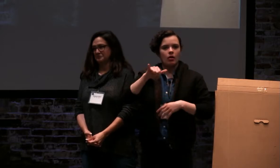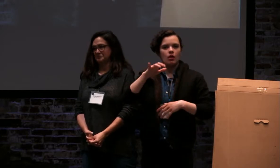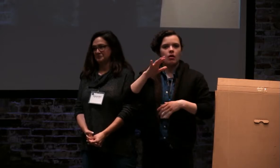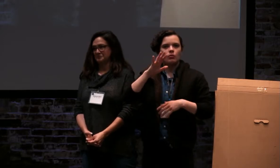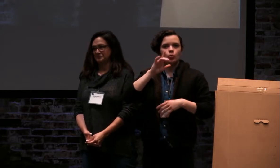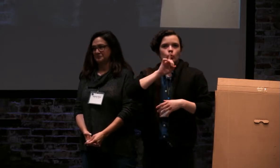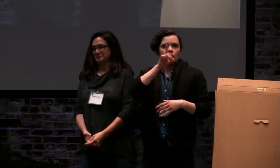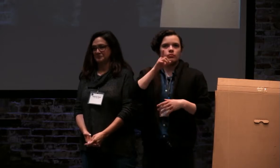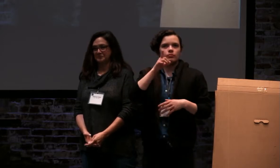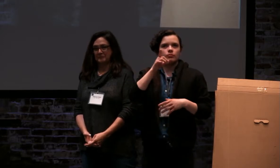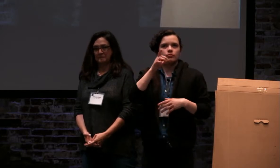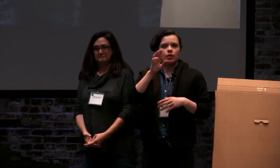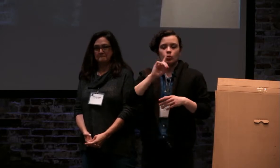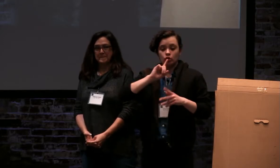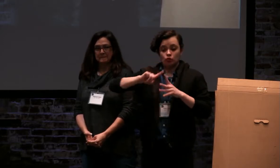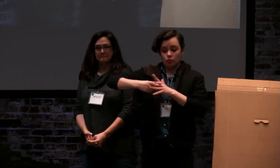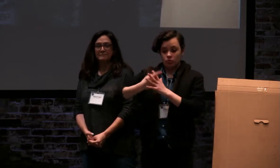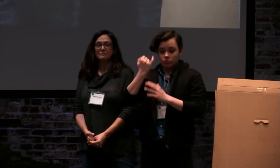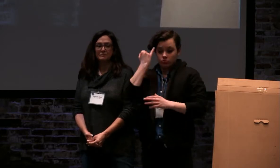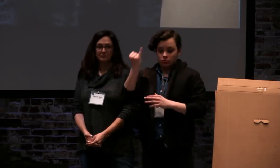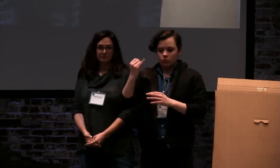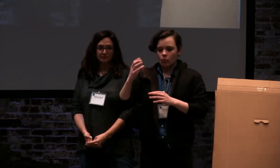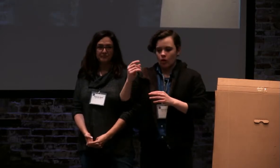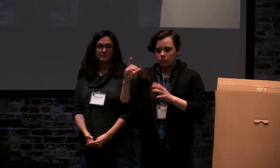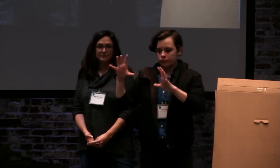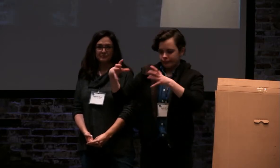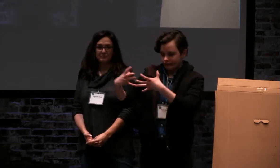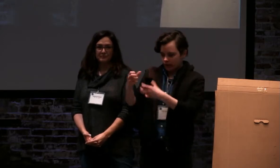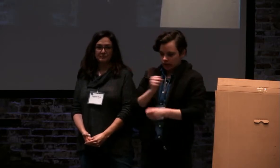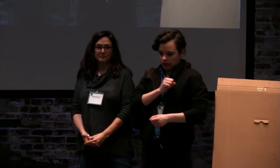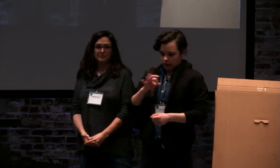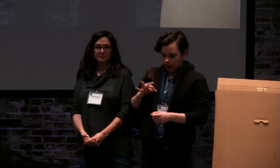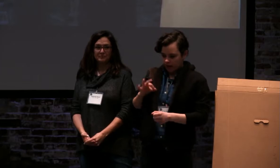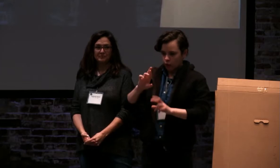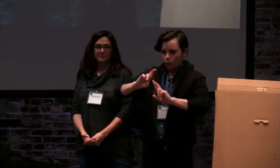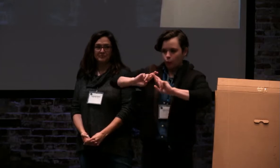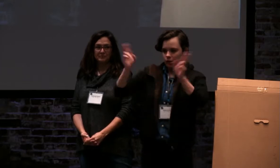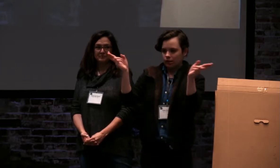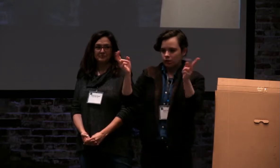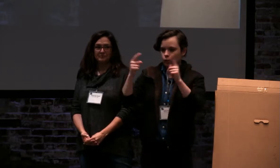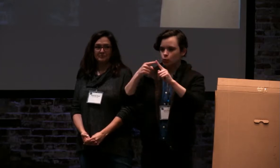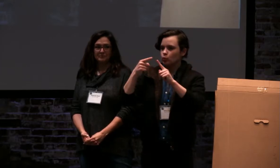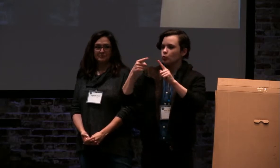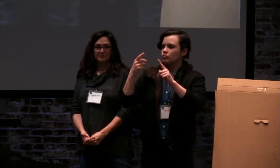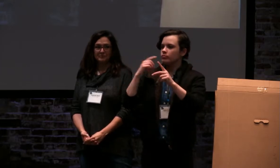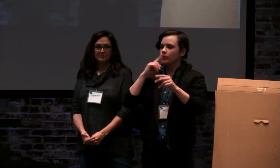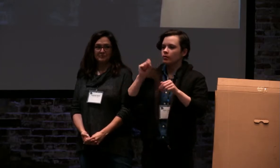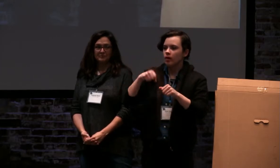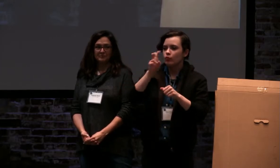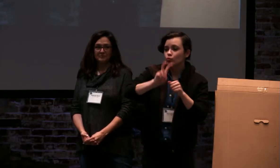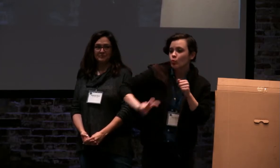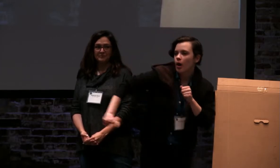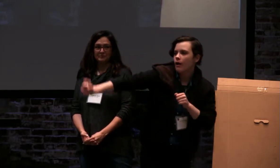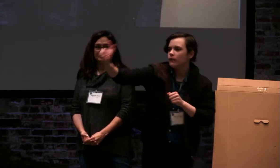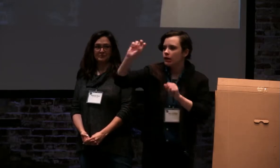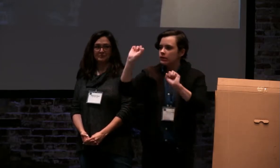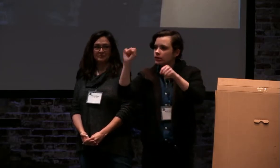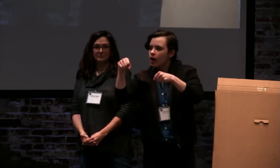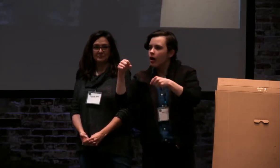We want to build an advocacy group that essentially at its core has a staff that is ready and able